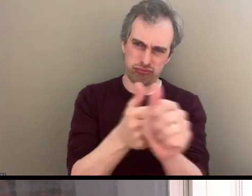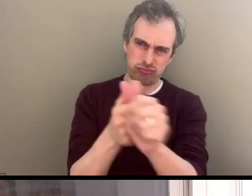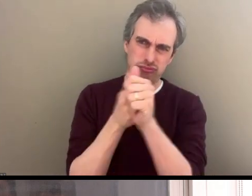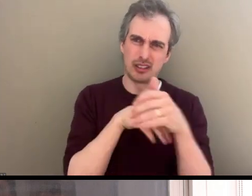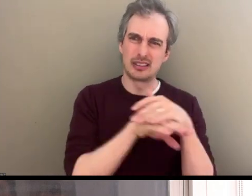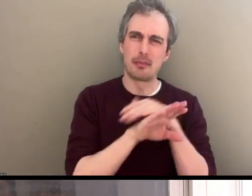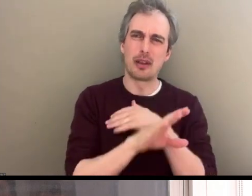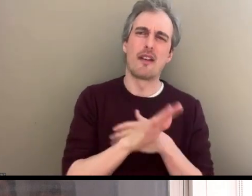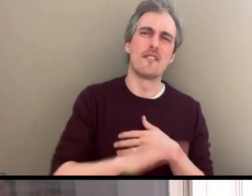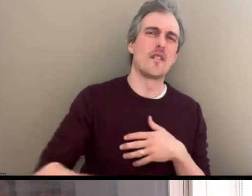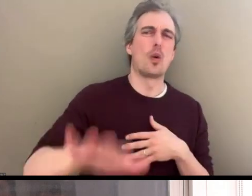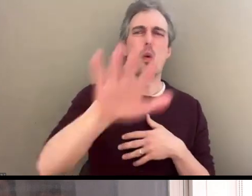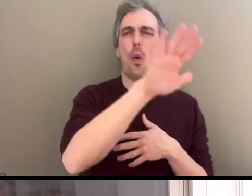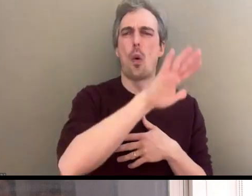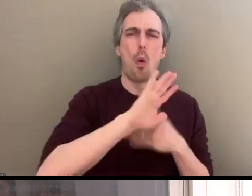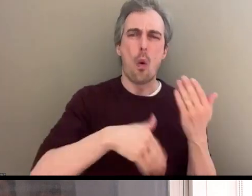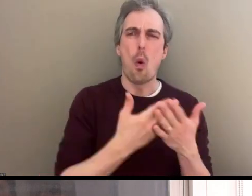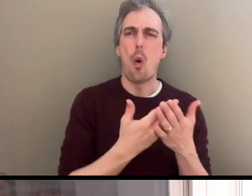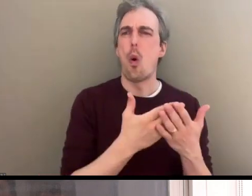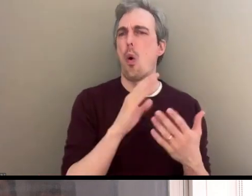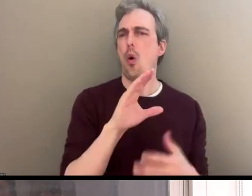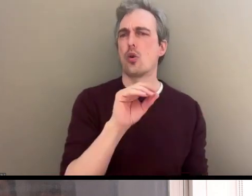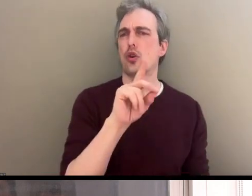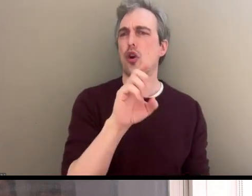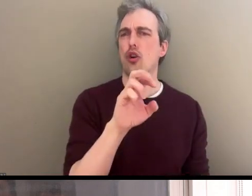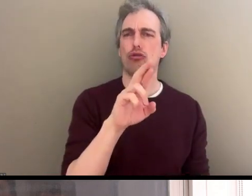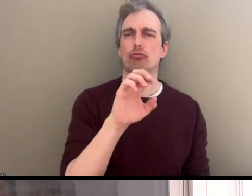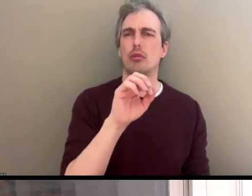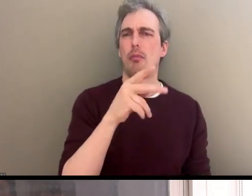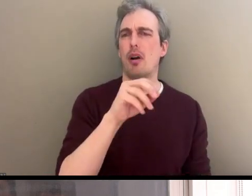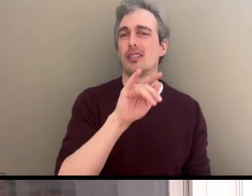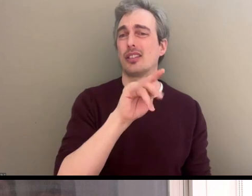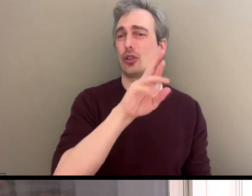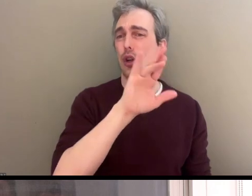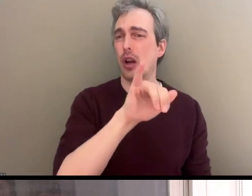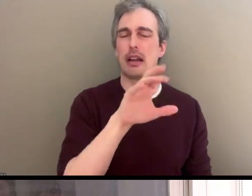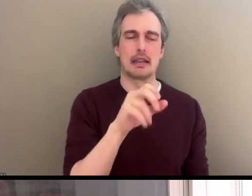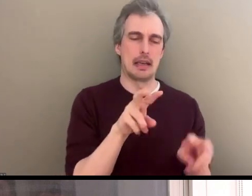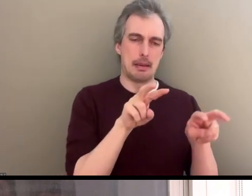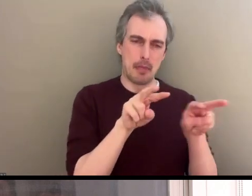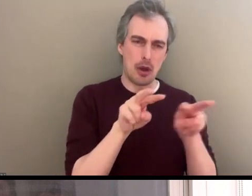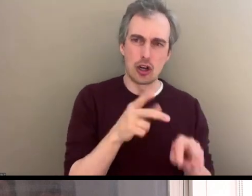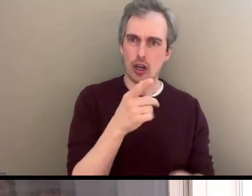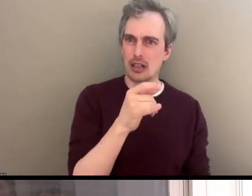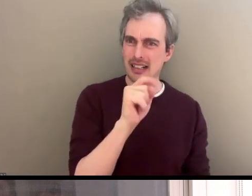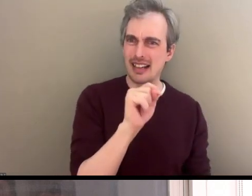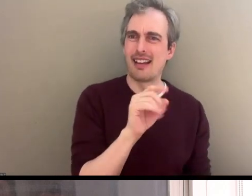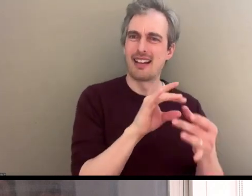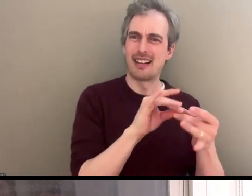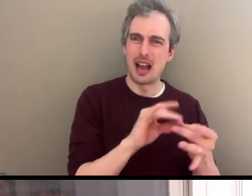You can monitor Git commits, different regressions. There's a GitHub integration.